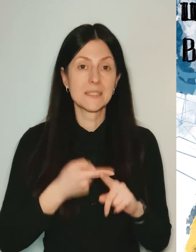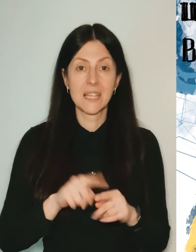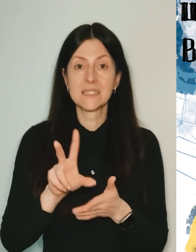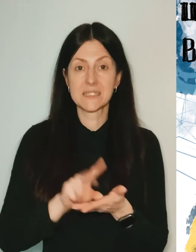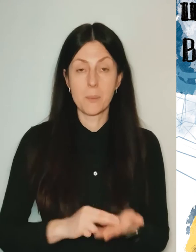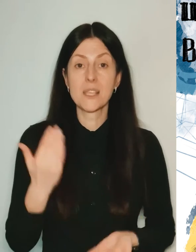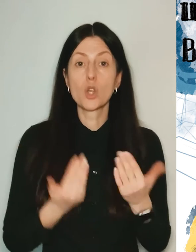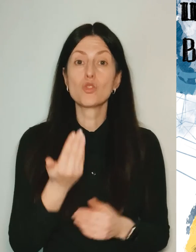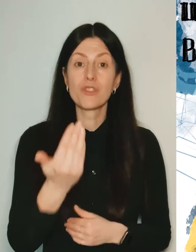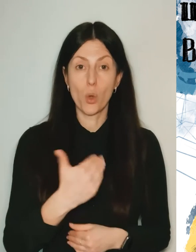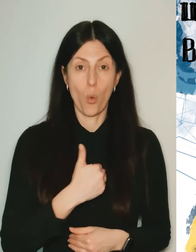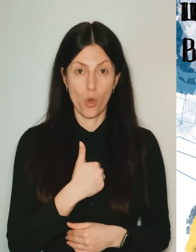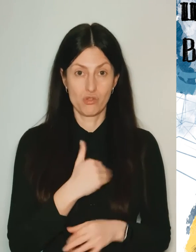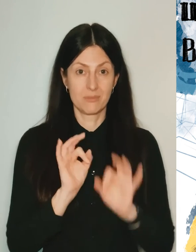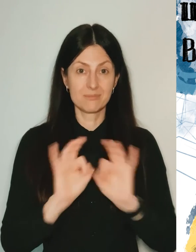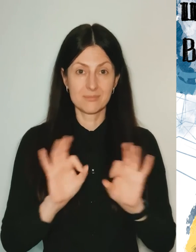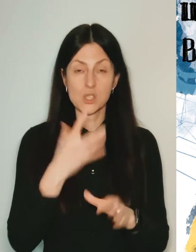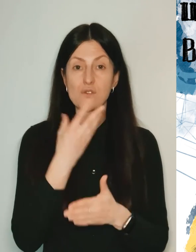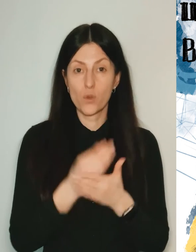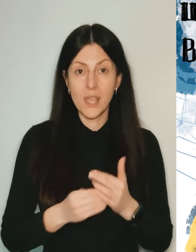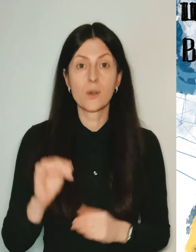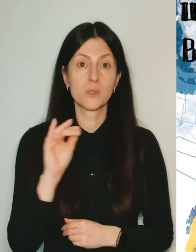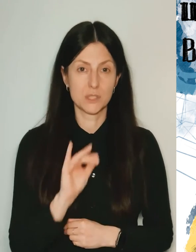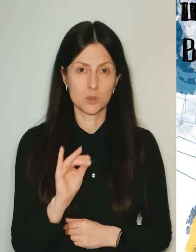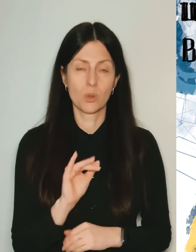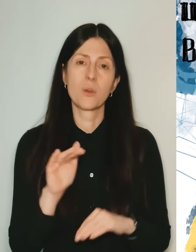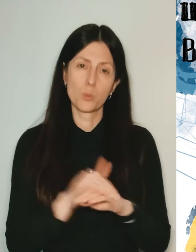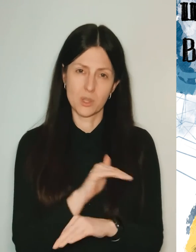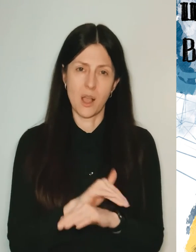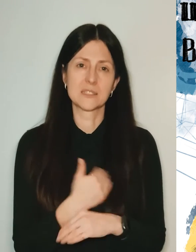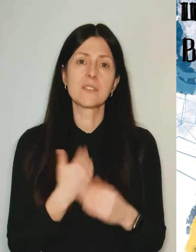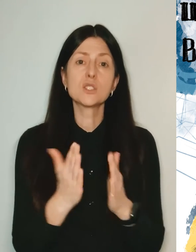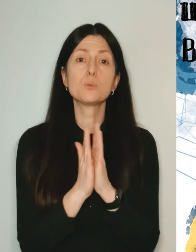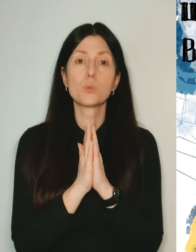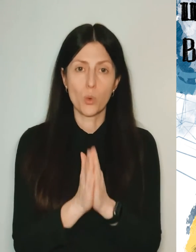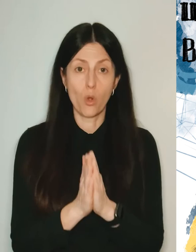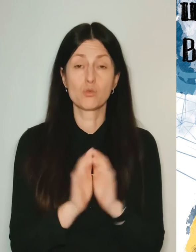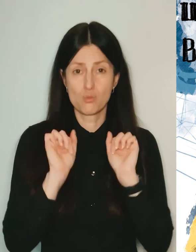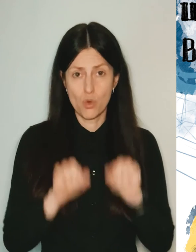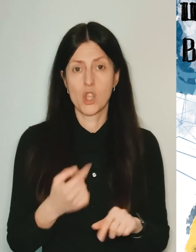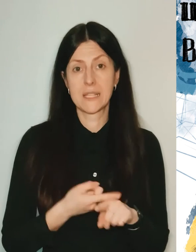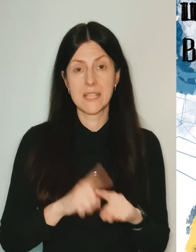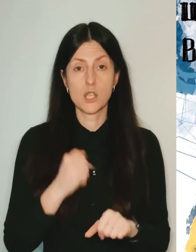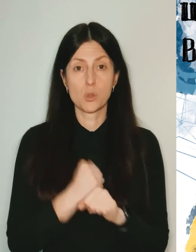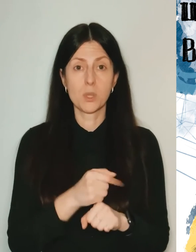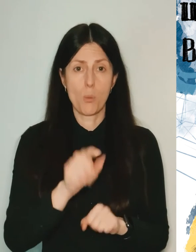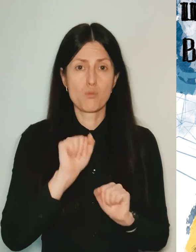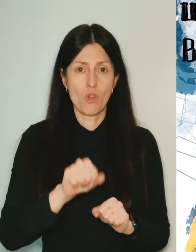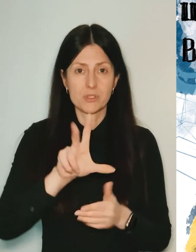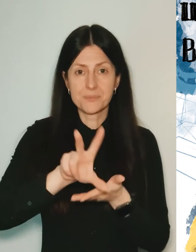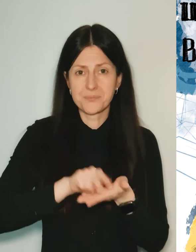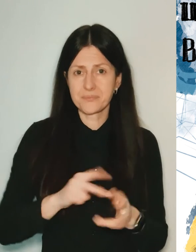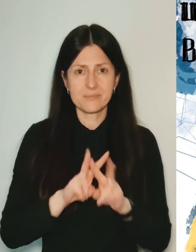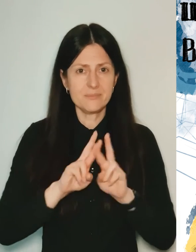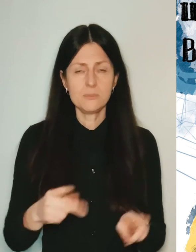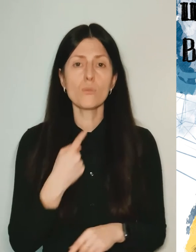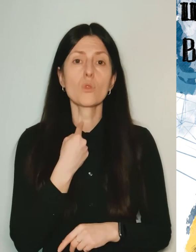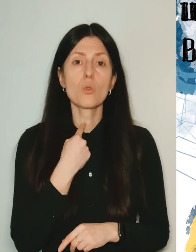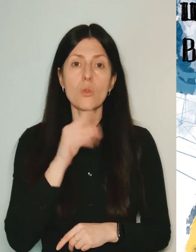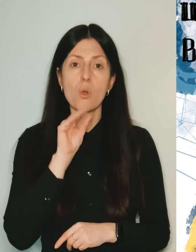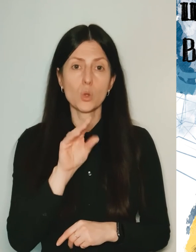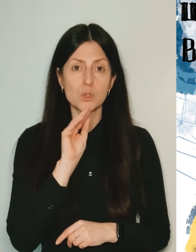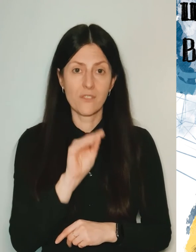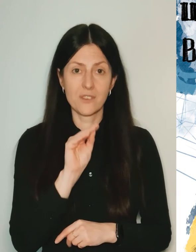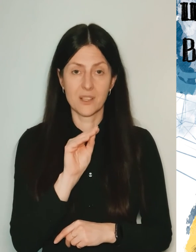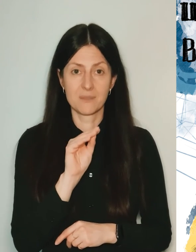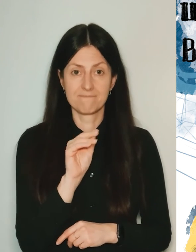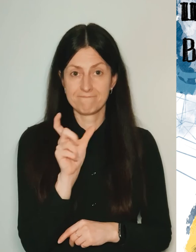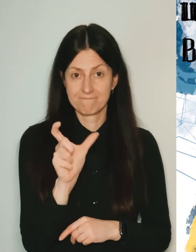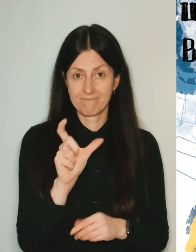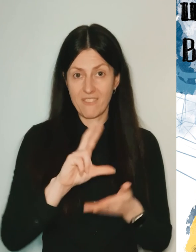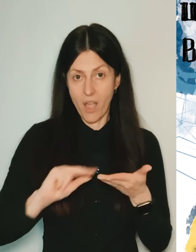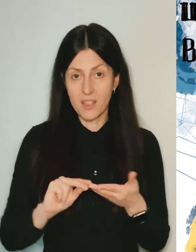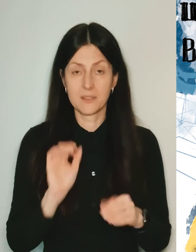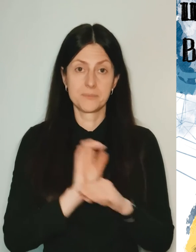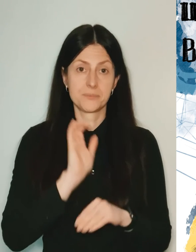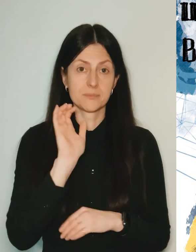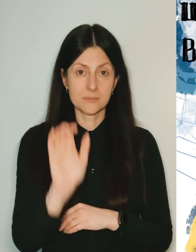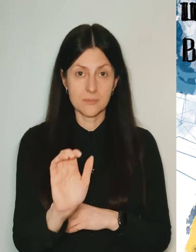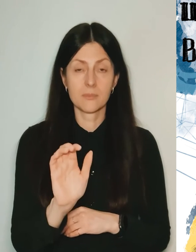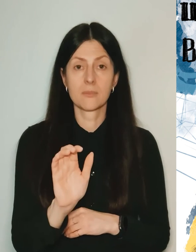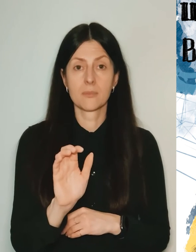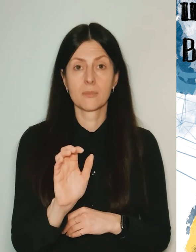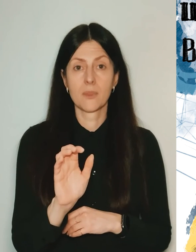If you want to share your story, please, I beg you. You can do this, record the same voice file, send it to the